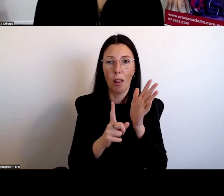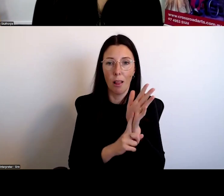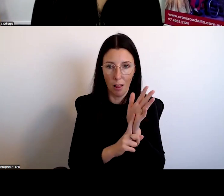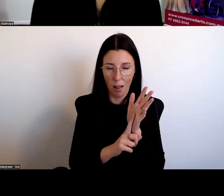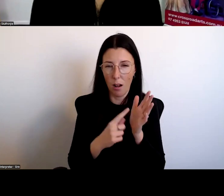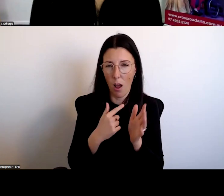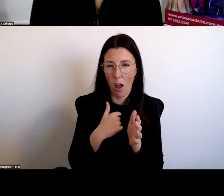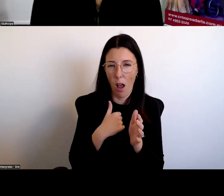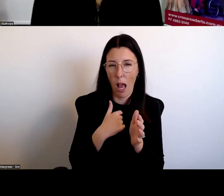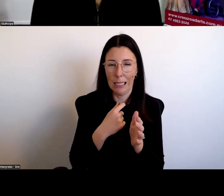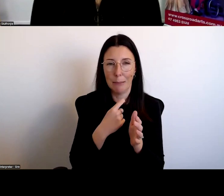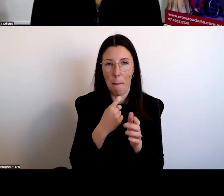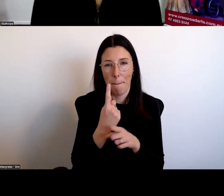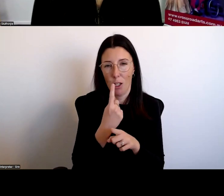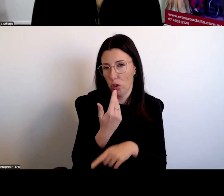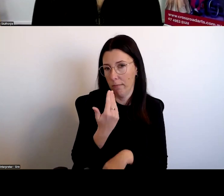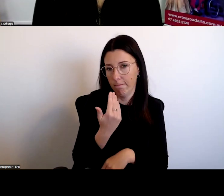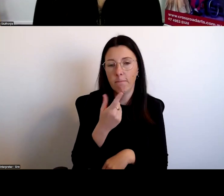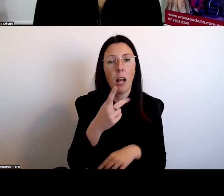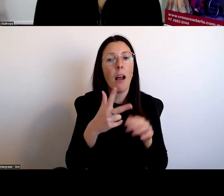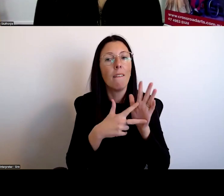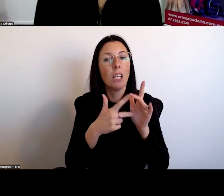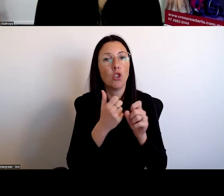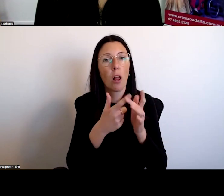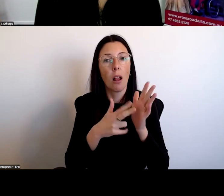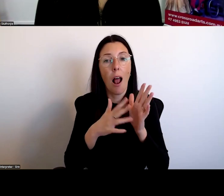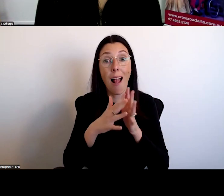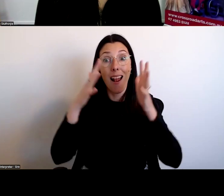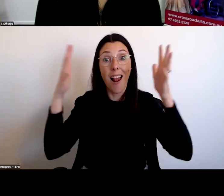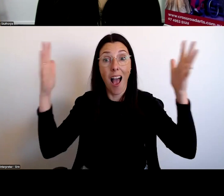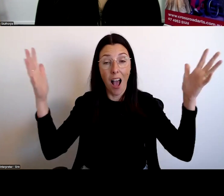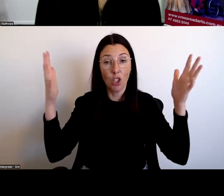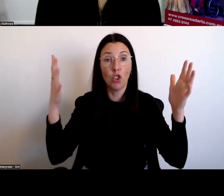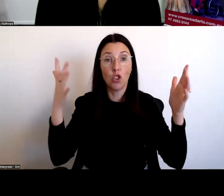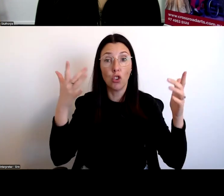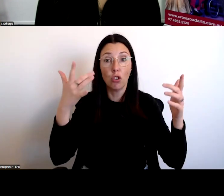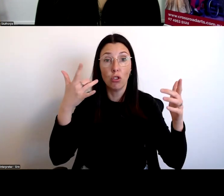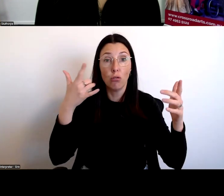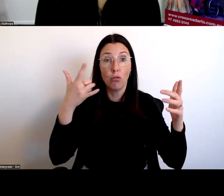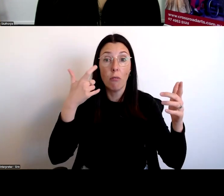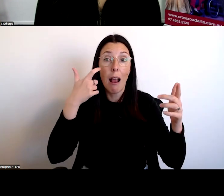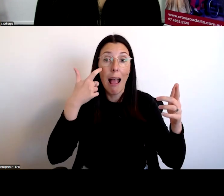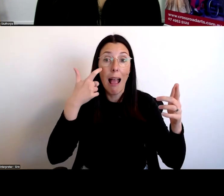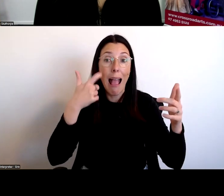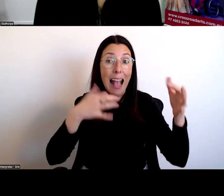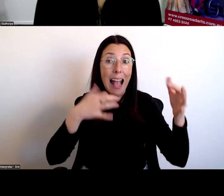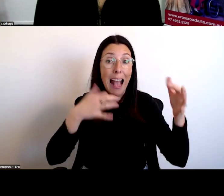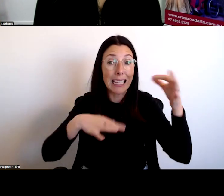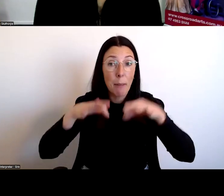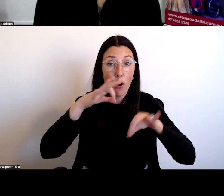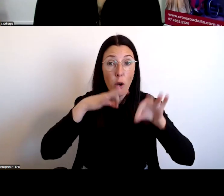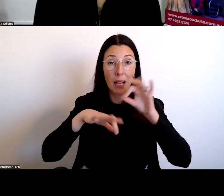Visual is a large-scale, experimental, communal work bringing together a creative team of writers,